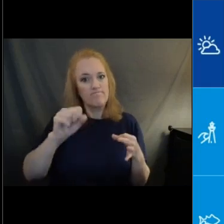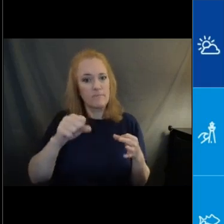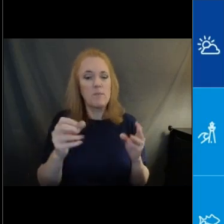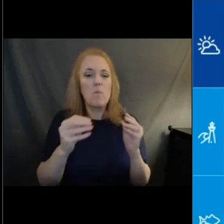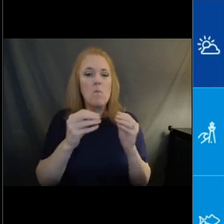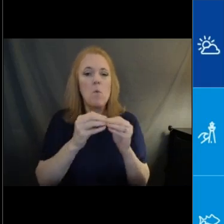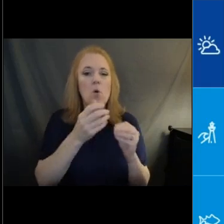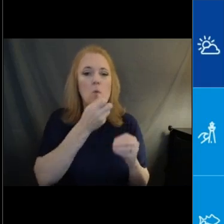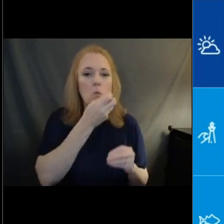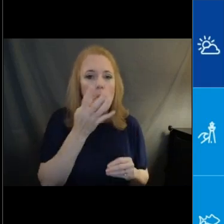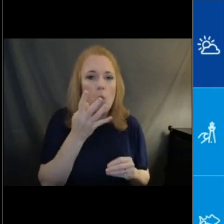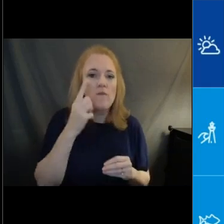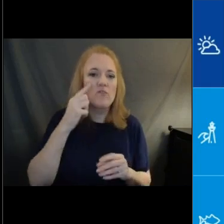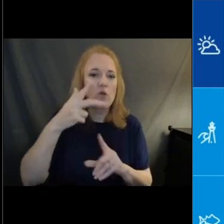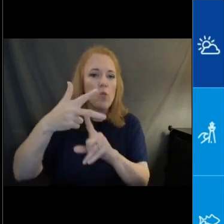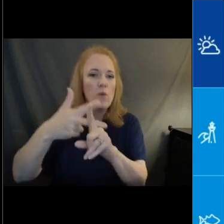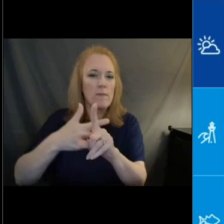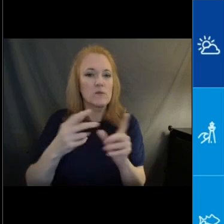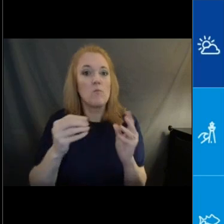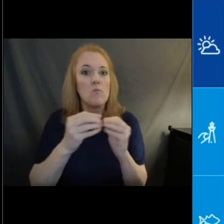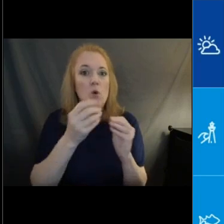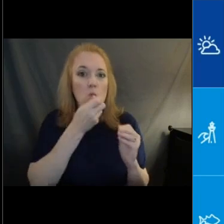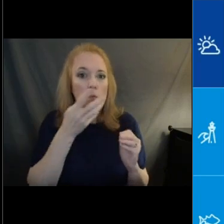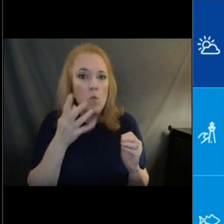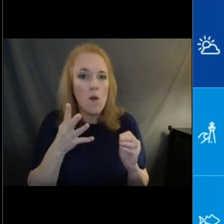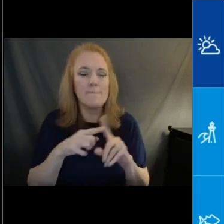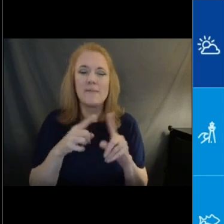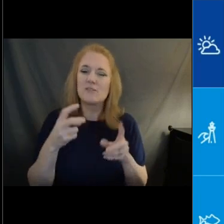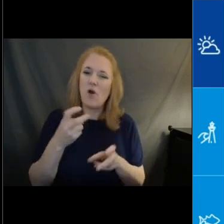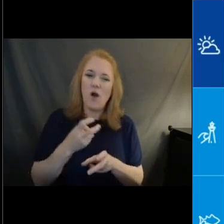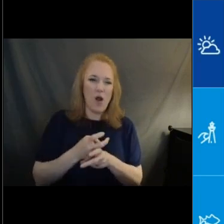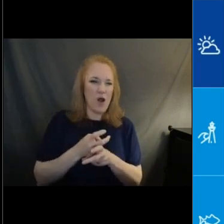or three-month temperatures, but it's more difficult to say when those events will occur